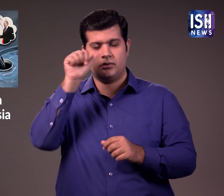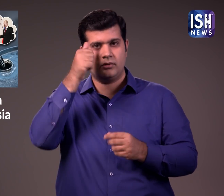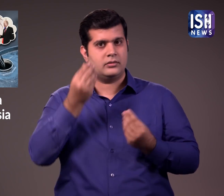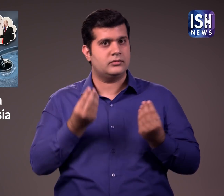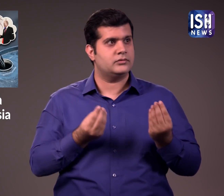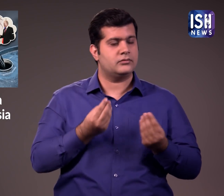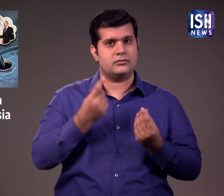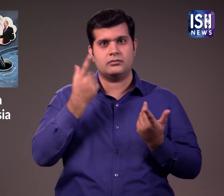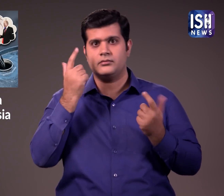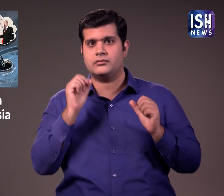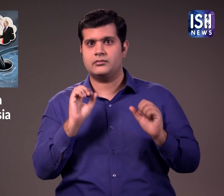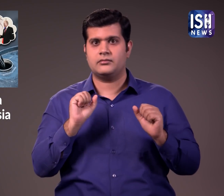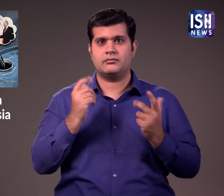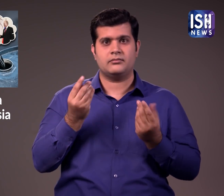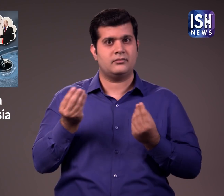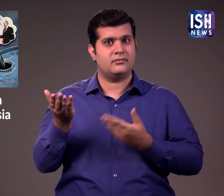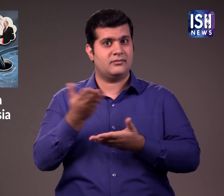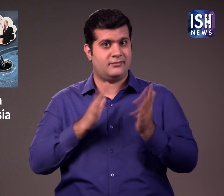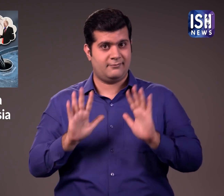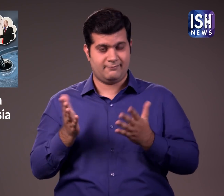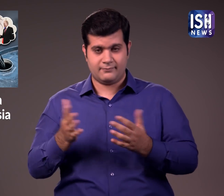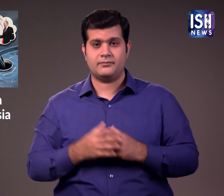This has put India in a dilemma.